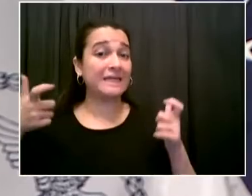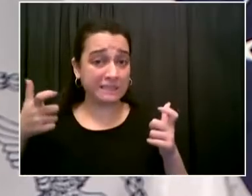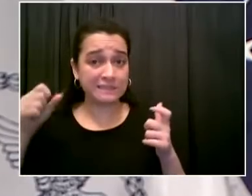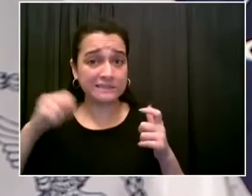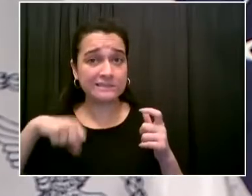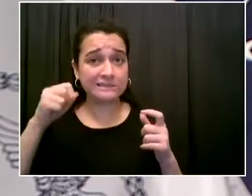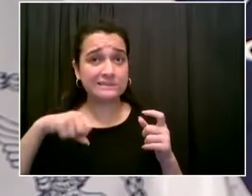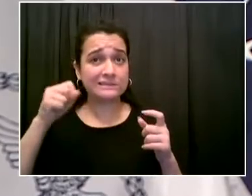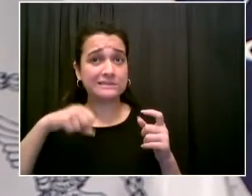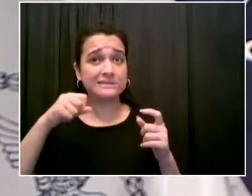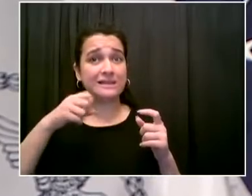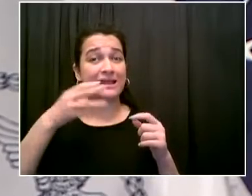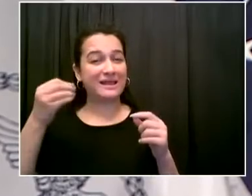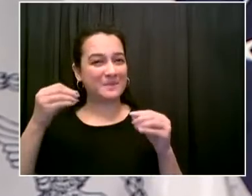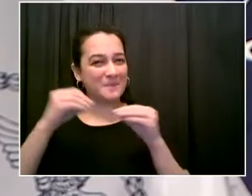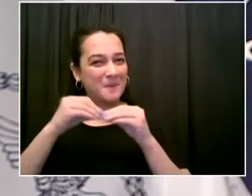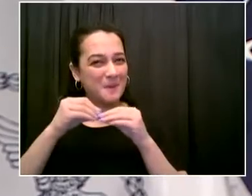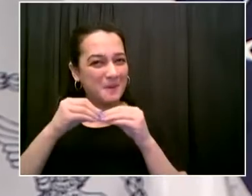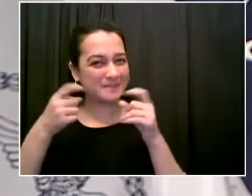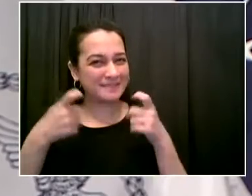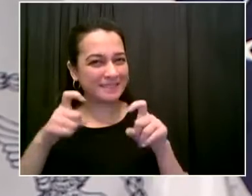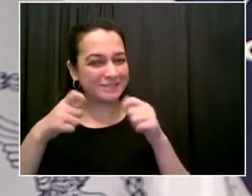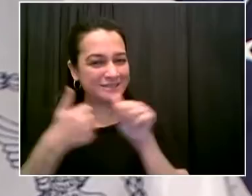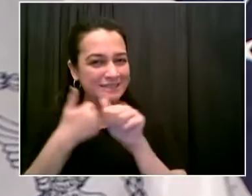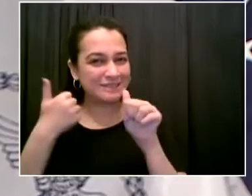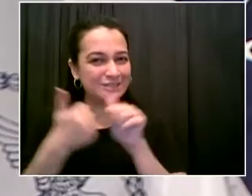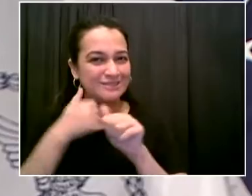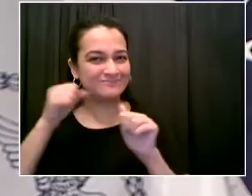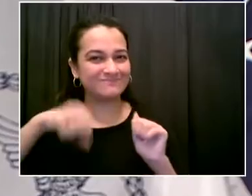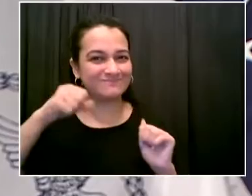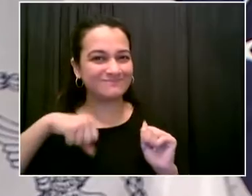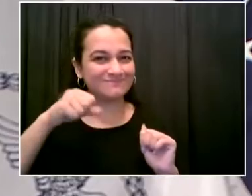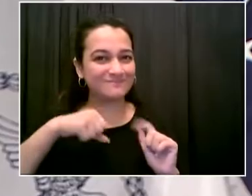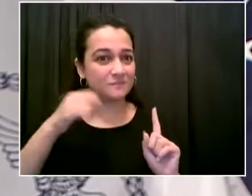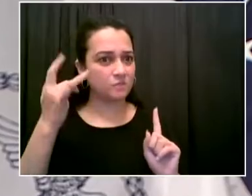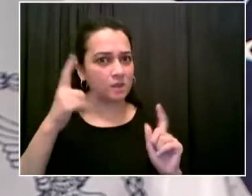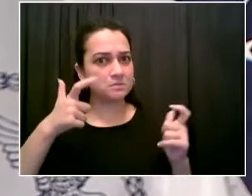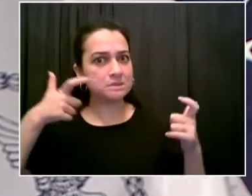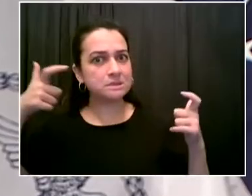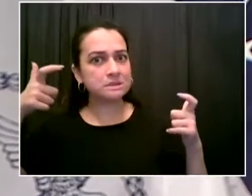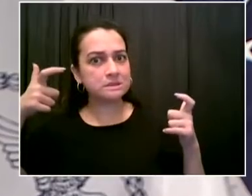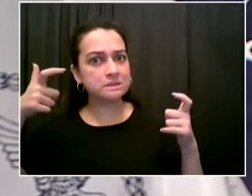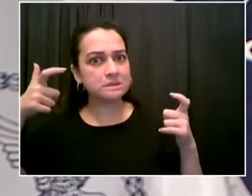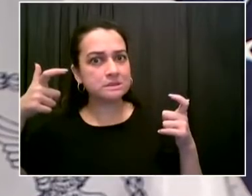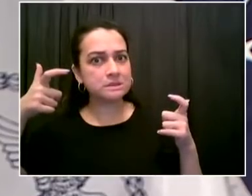MORE ROOM BUT ALSO INCREDIBLE RI SKTO THE PUBLIC IN TERMS